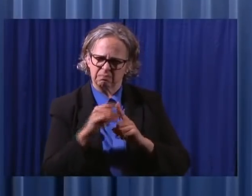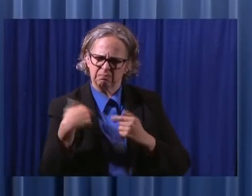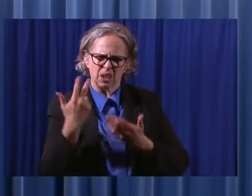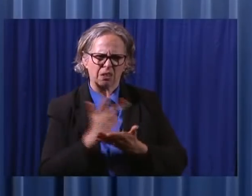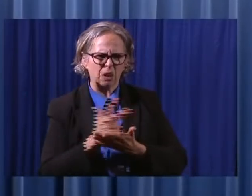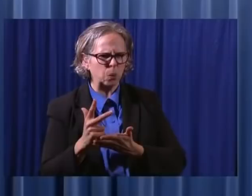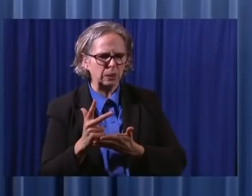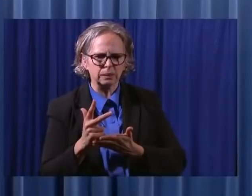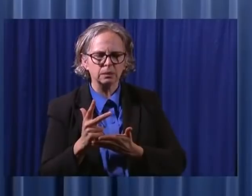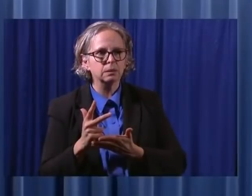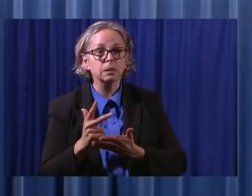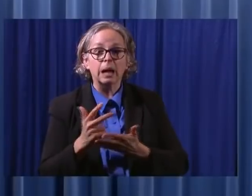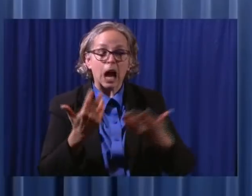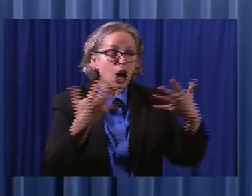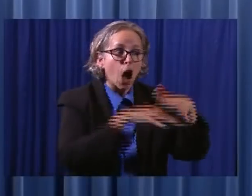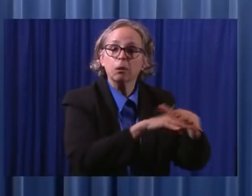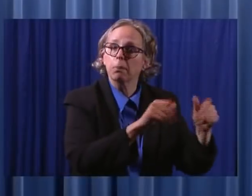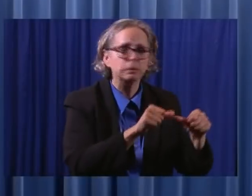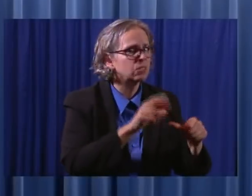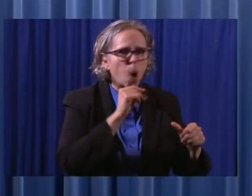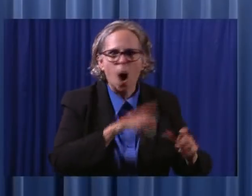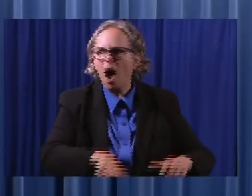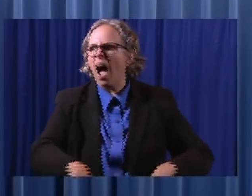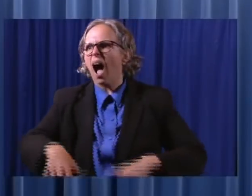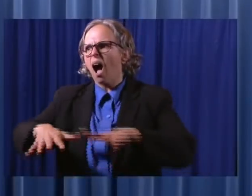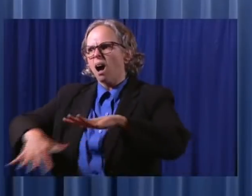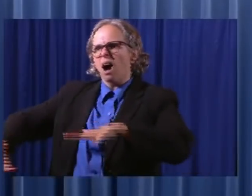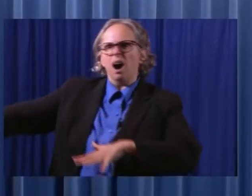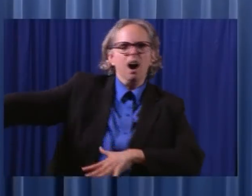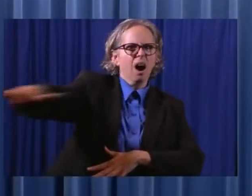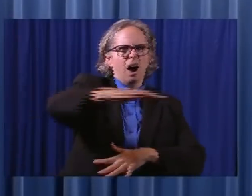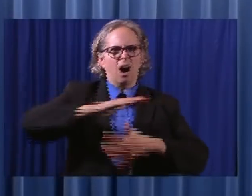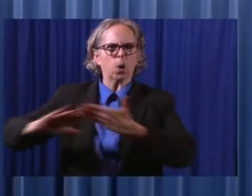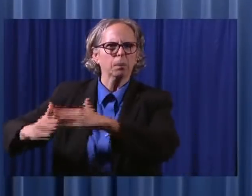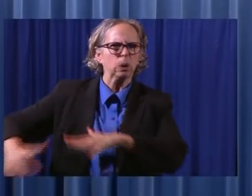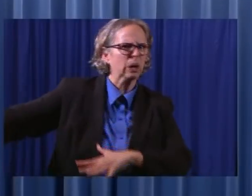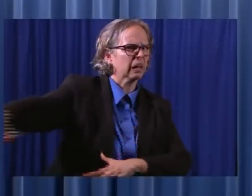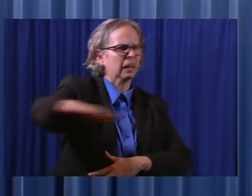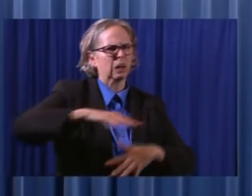SETTINGS RANGING FROM ABOUT 89% TO ABOUT 97% OVER THE LAST